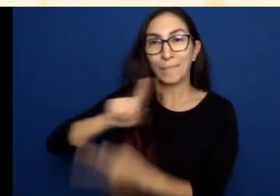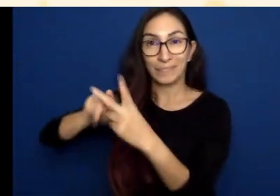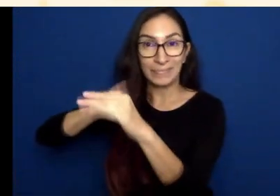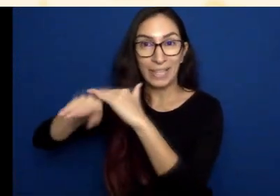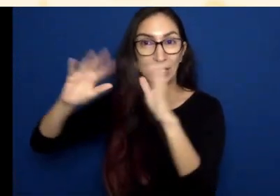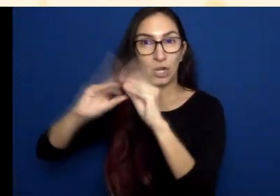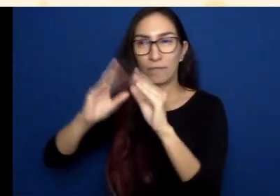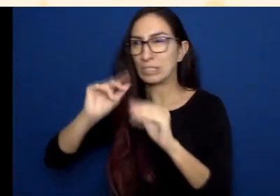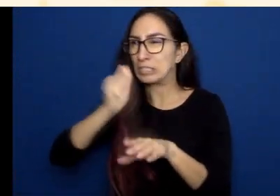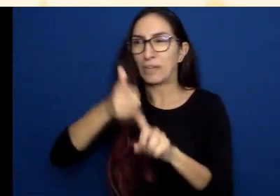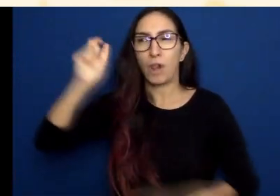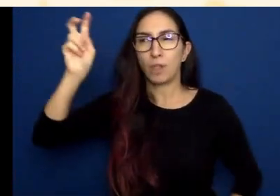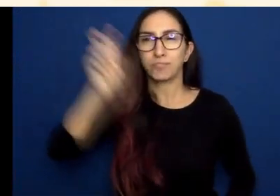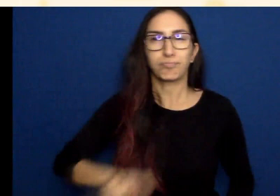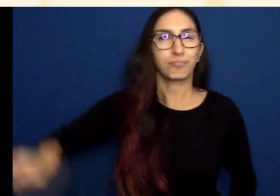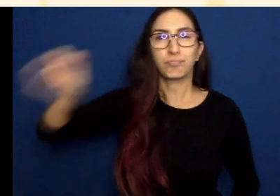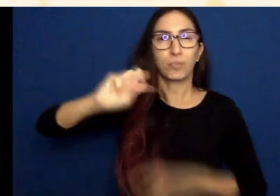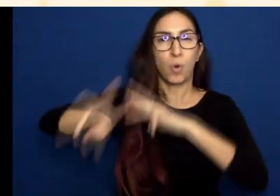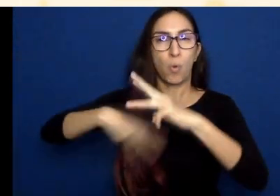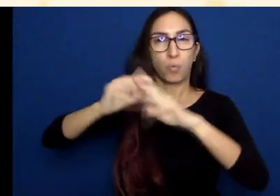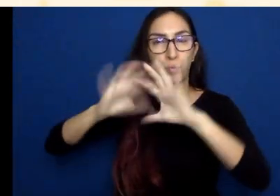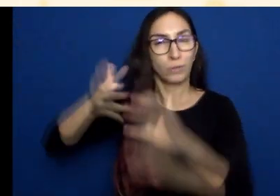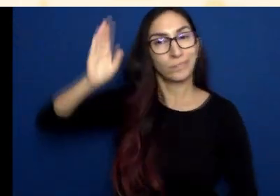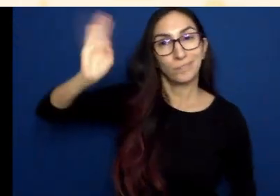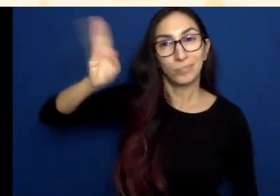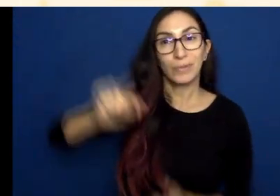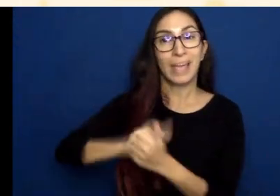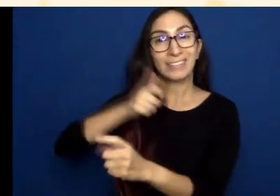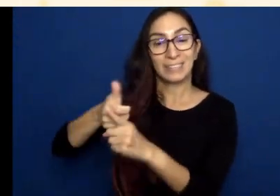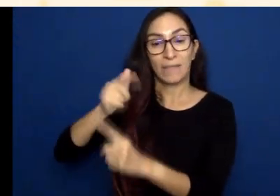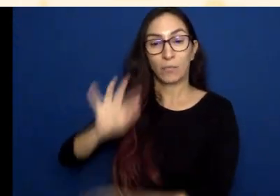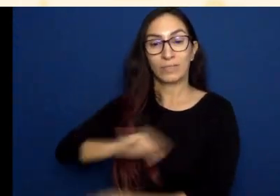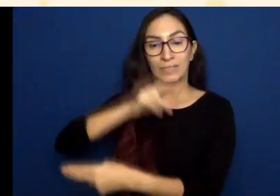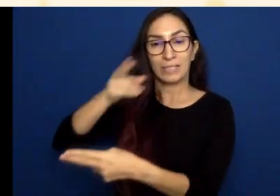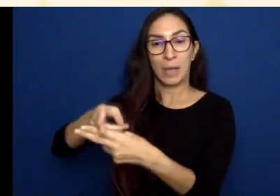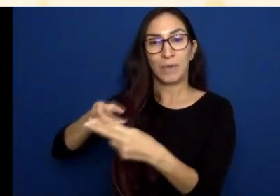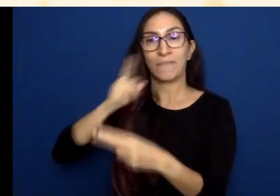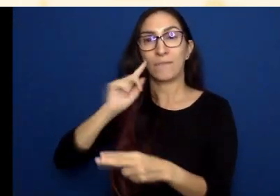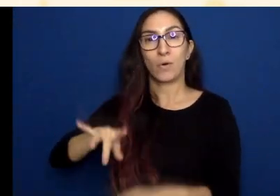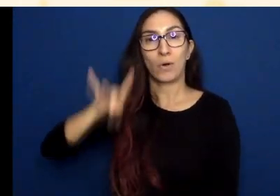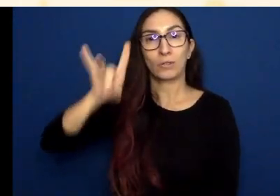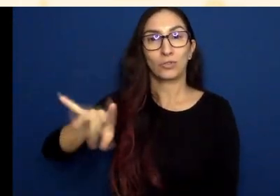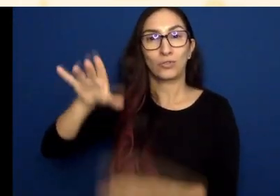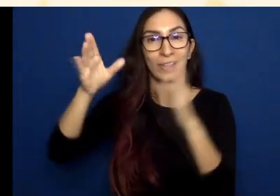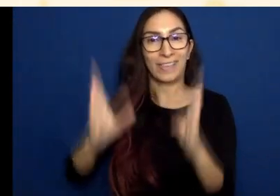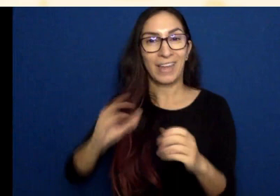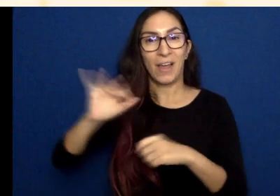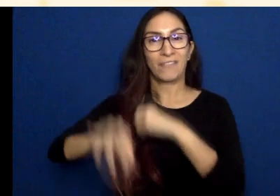for Accessibility Switchboard, as well as a company member of the ICT Accessibility Testing Symposium Conference in United States.